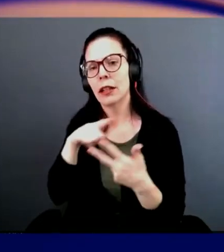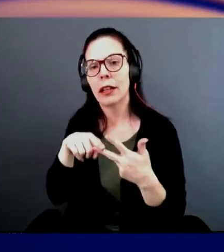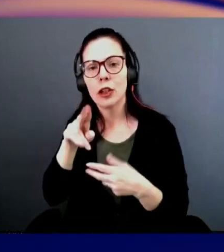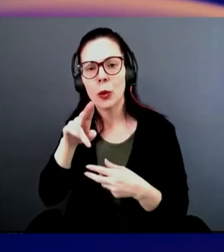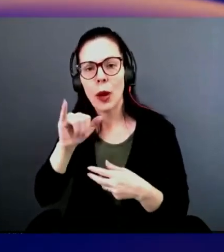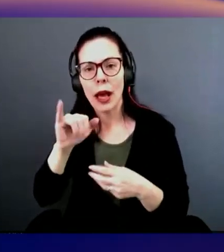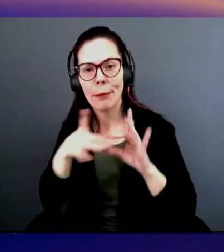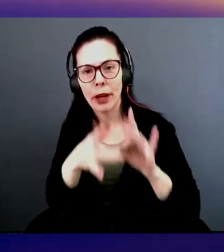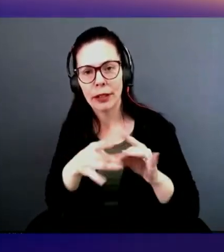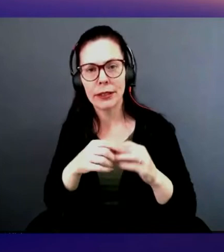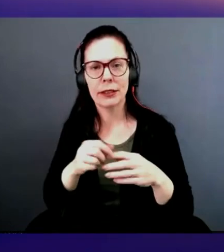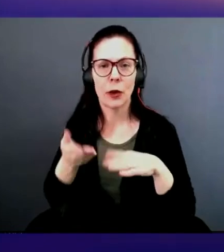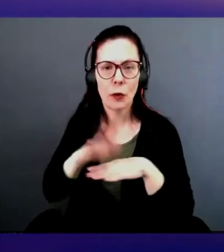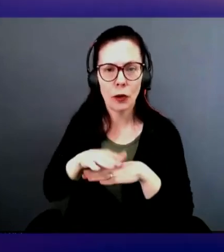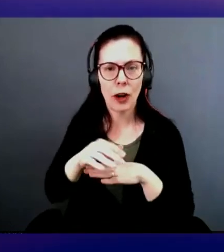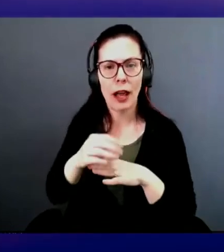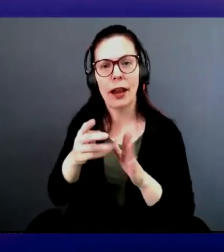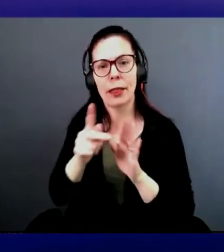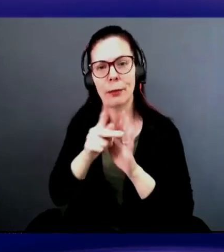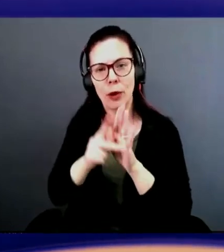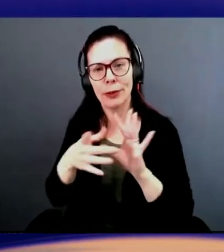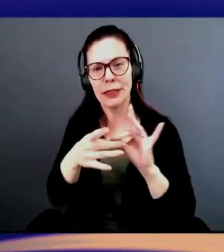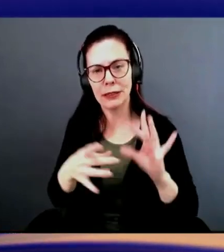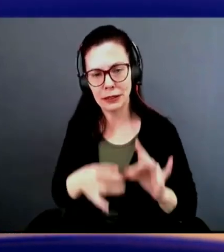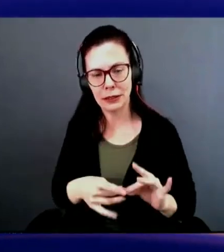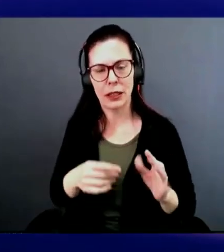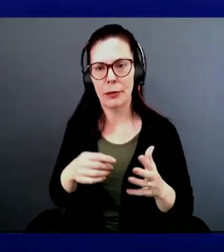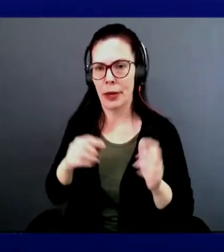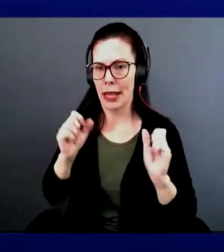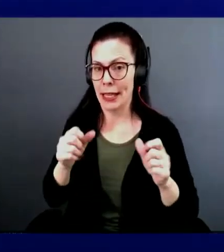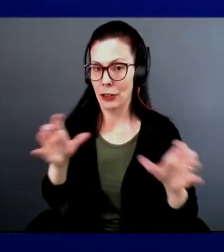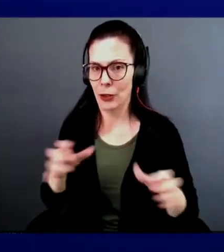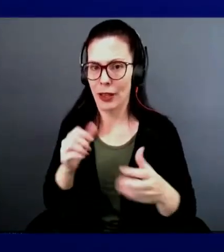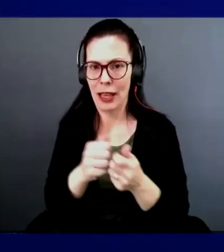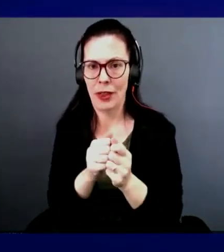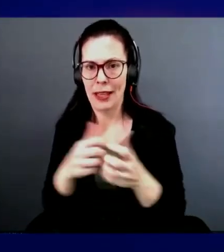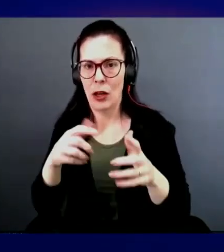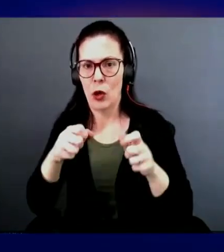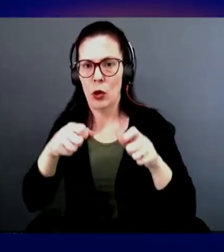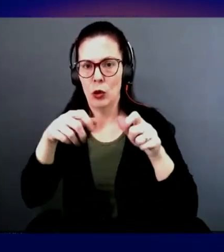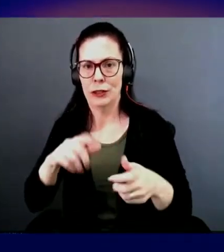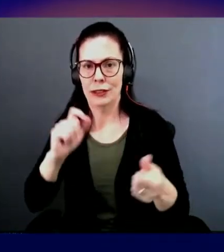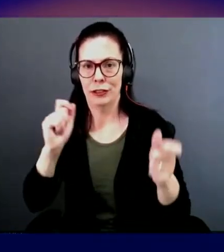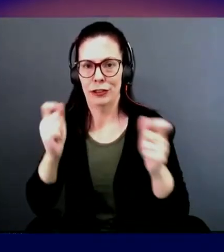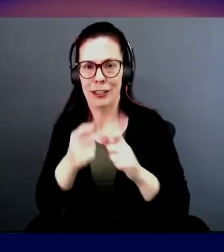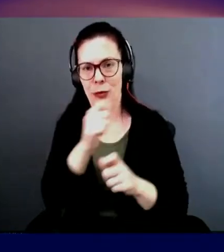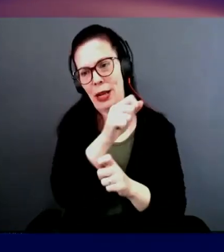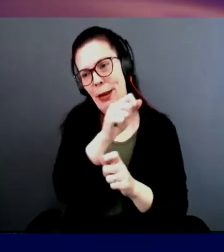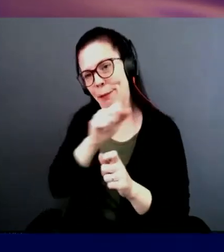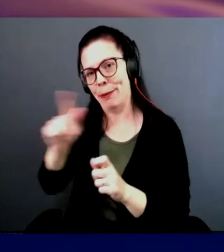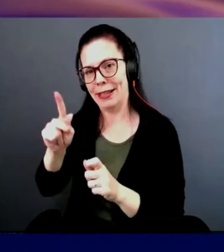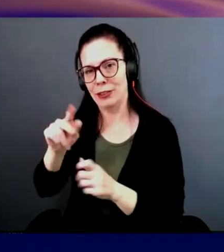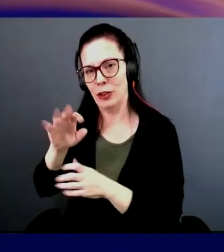But I can do that without losing my changes when I next go back to Figma. So if I'm a designer working in the designs,